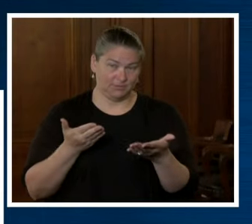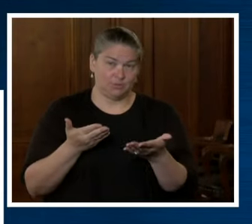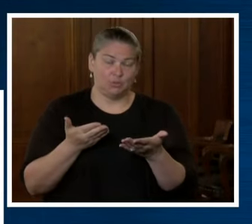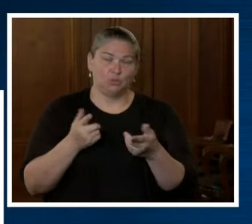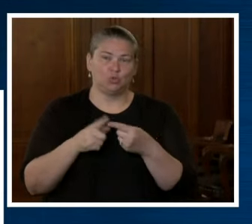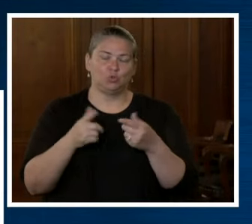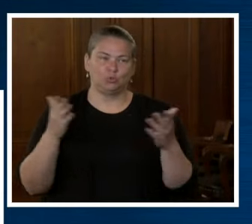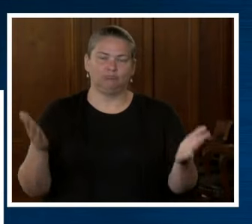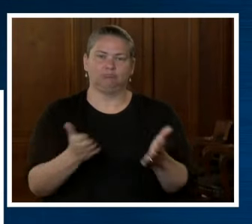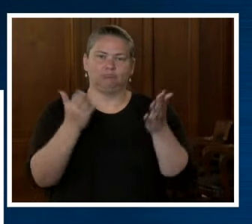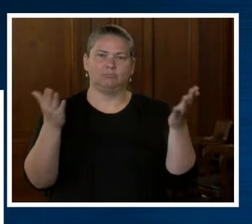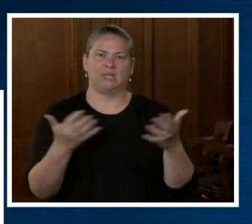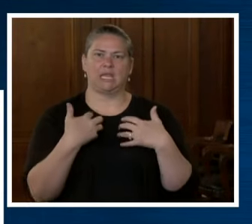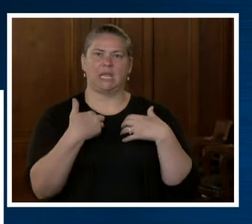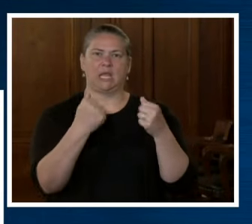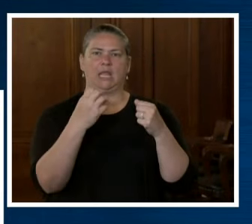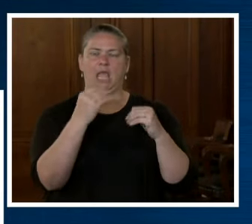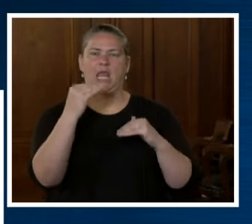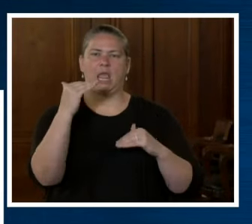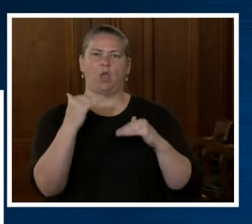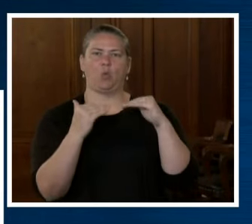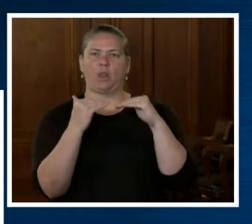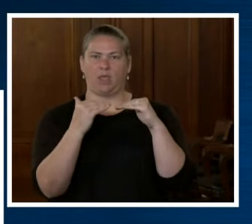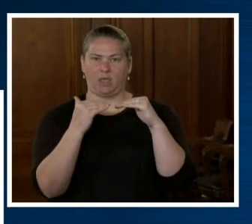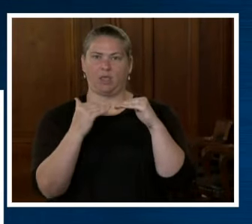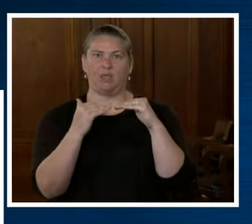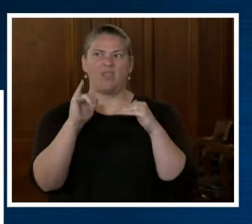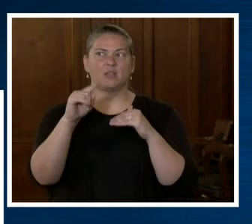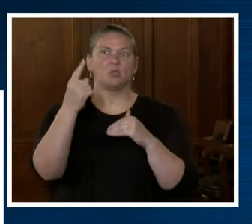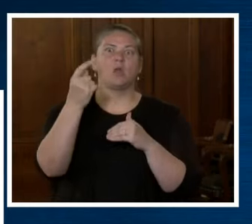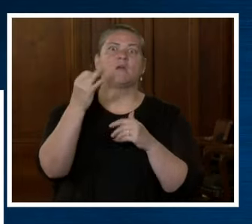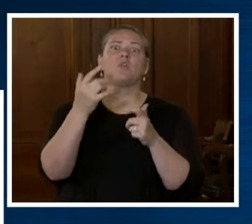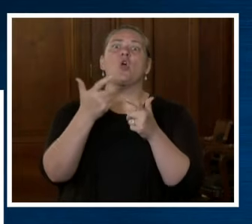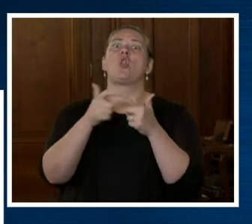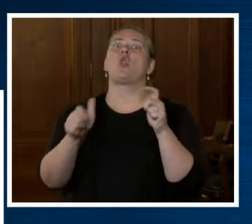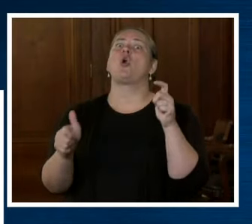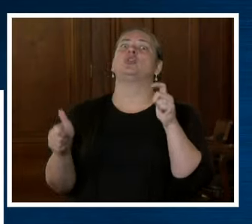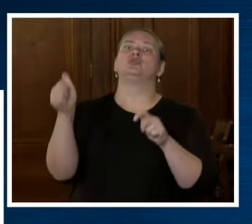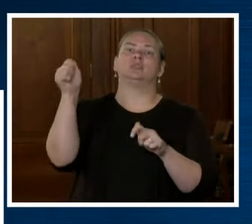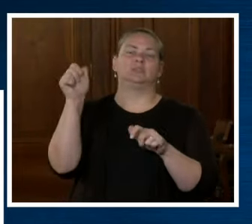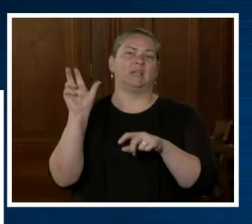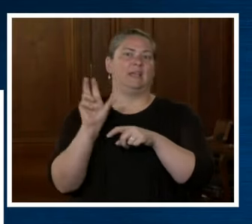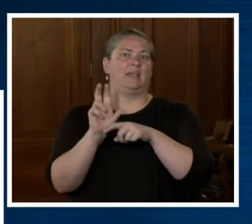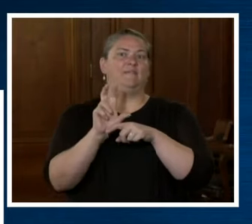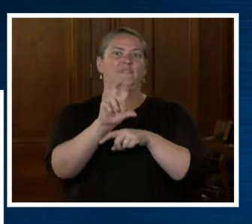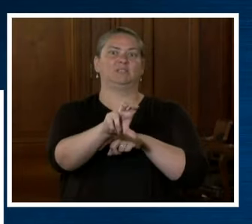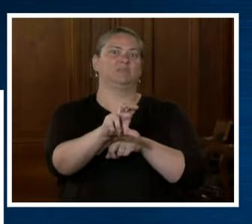COMMUNITY, THAT THEY ACTUALLY LIFT UP THE COMMUNITY, TO BUILD